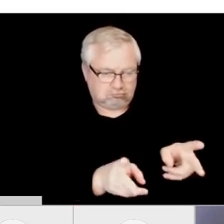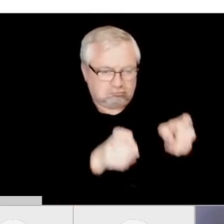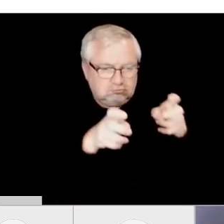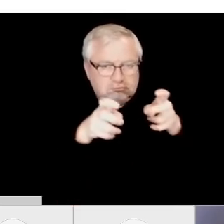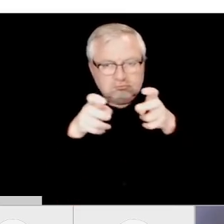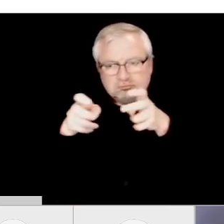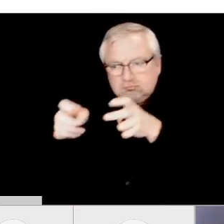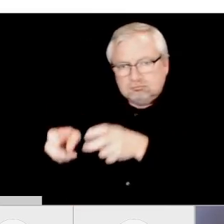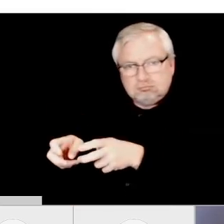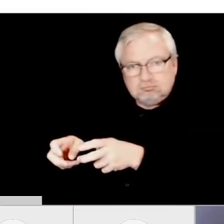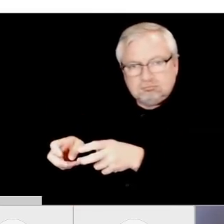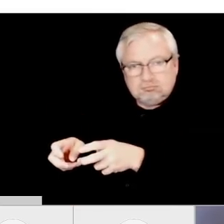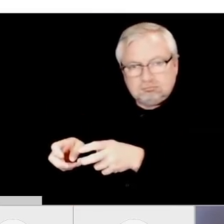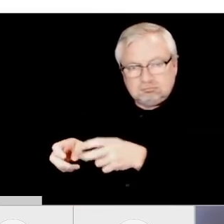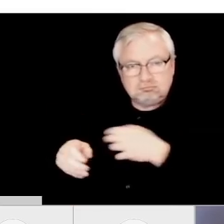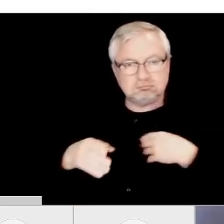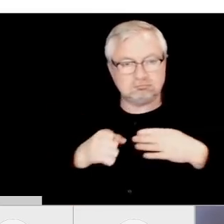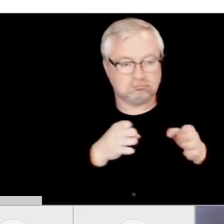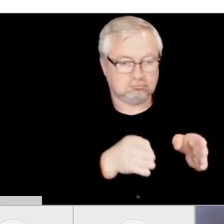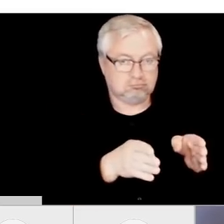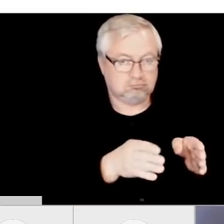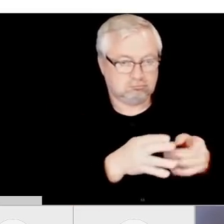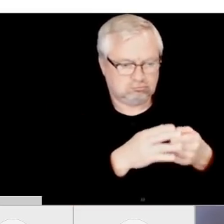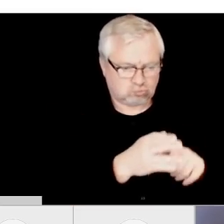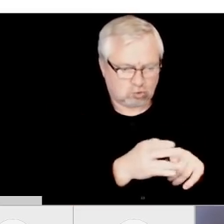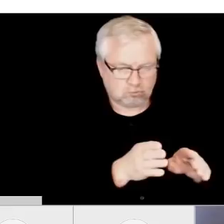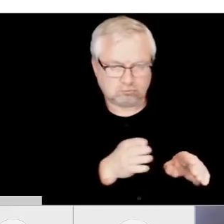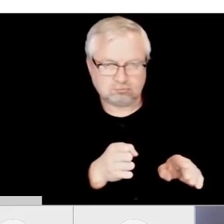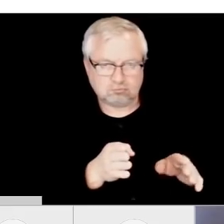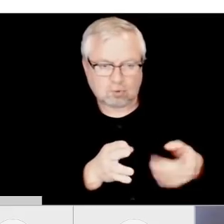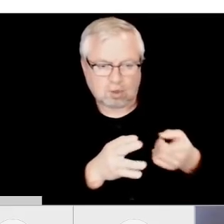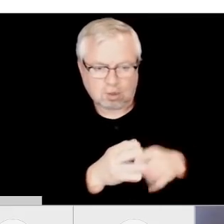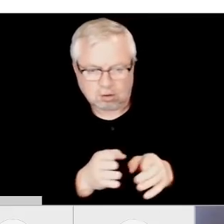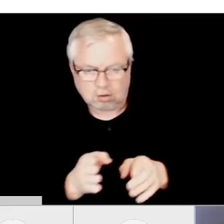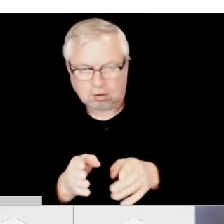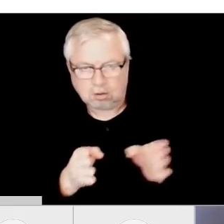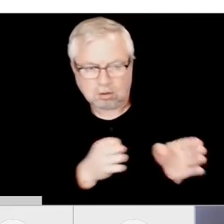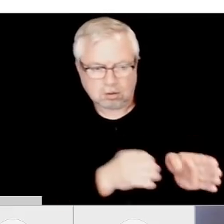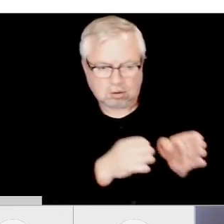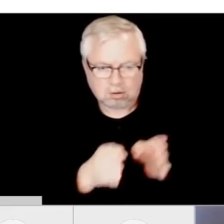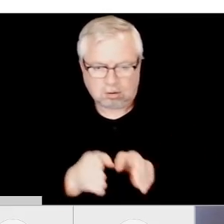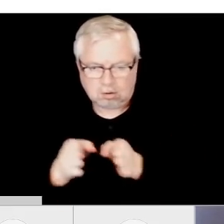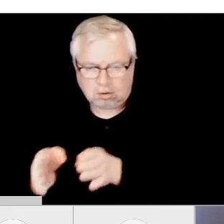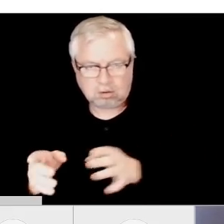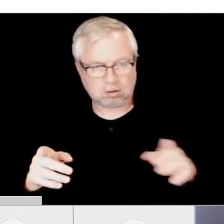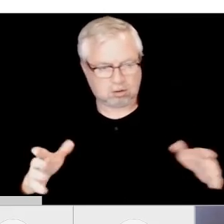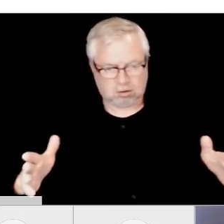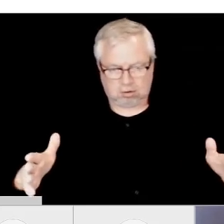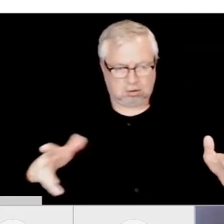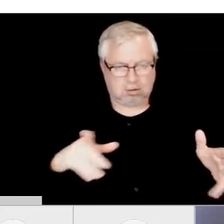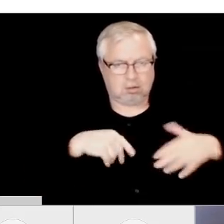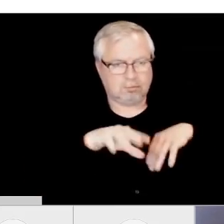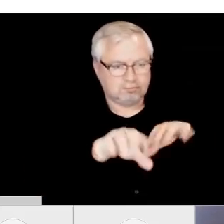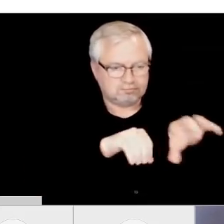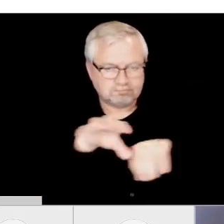infections, and we'll make those available in the slide deck as well.